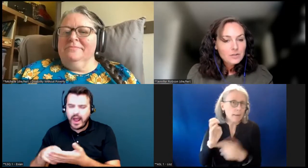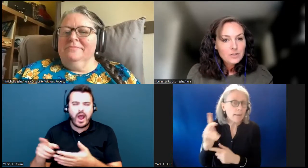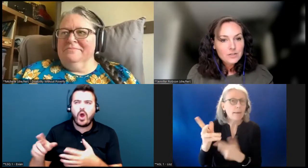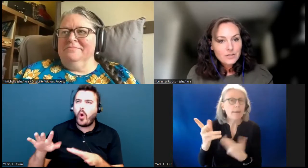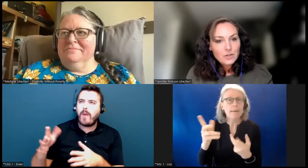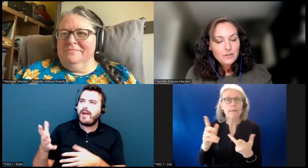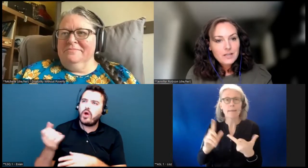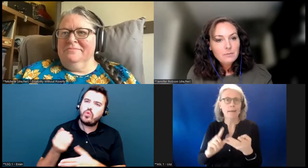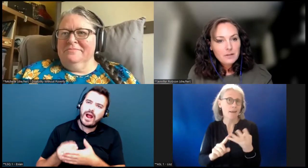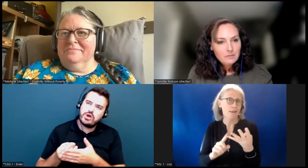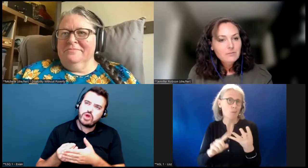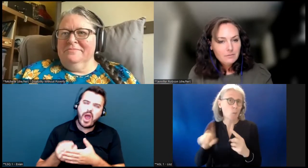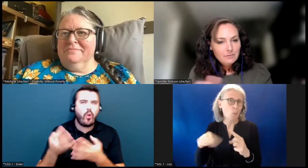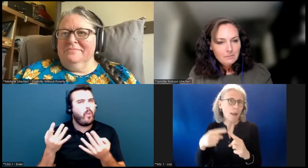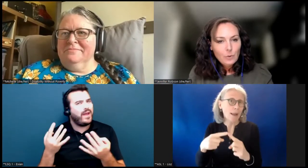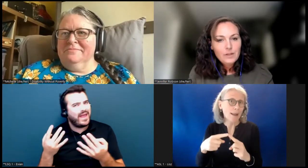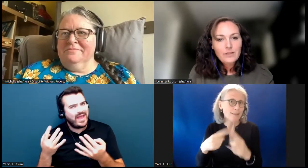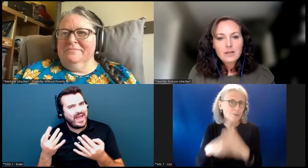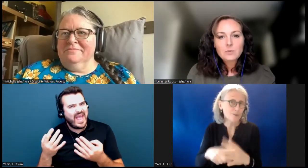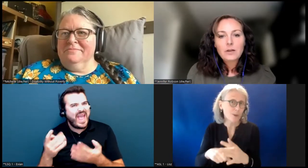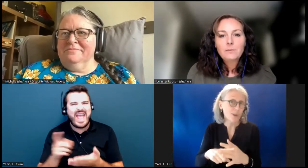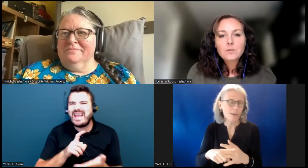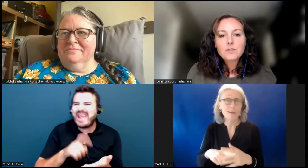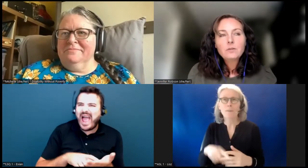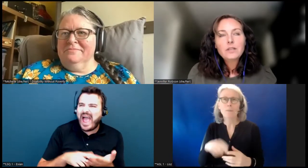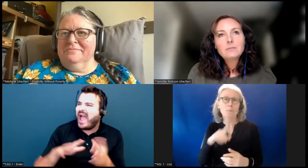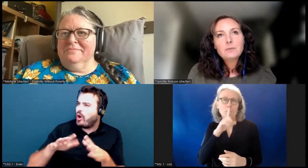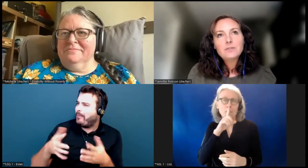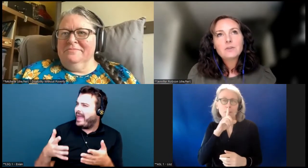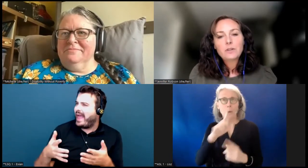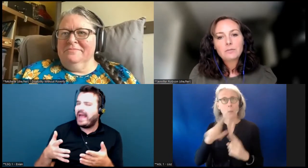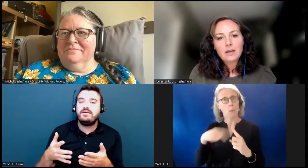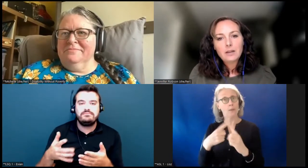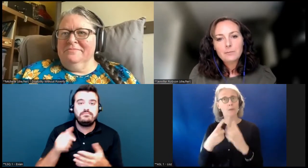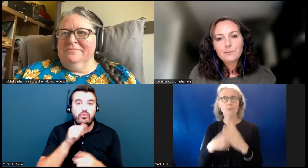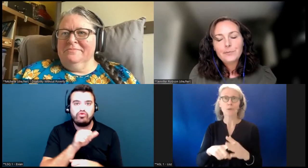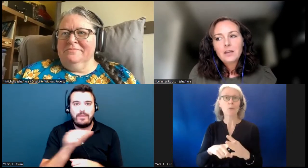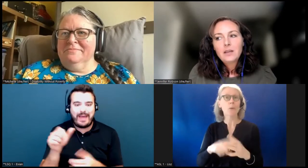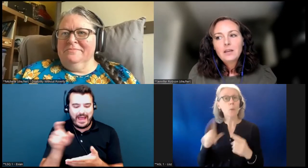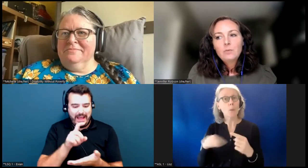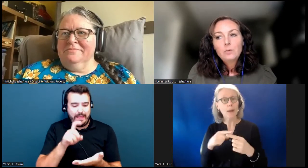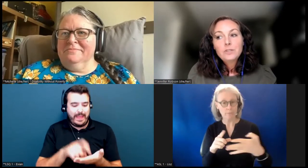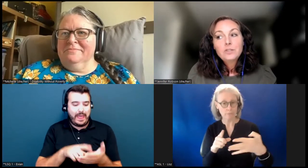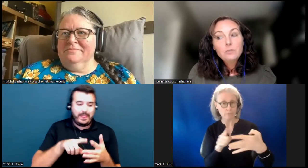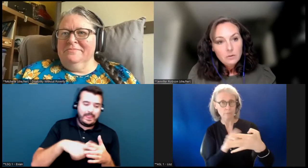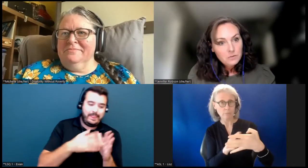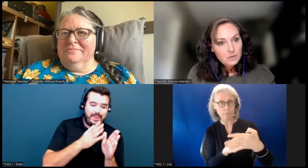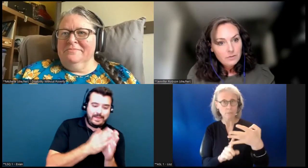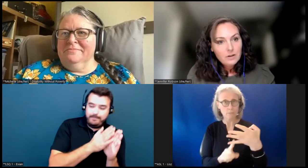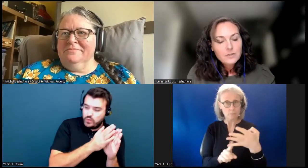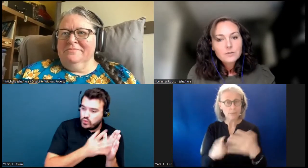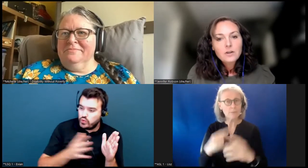THE START DATE, BUT MORE THAN THAT AS WELL. LET'S START WITH WHAT WE DO KNOW SO FAR, START